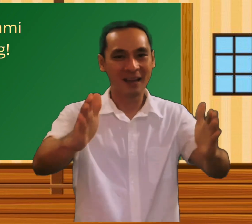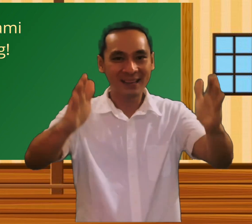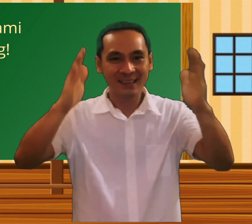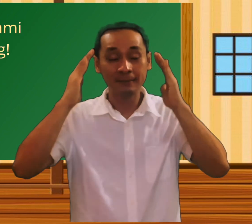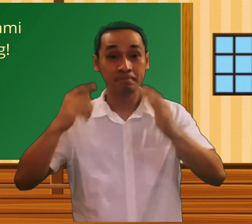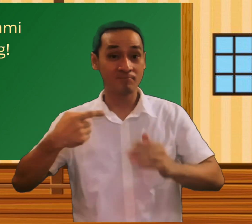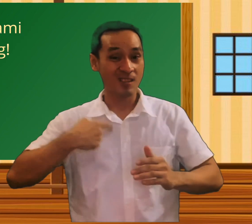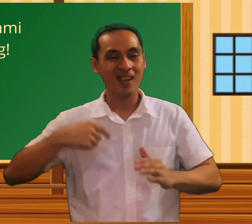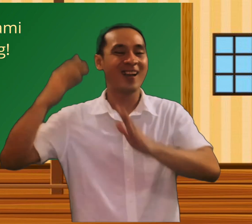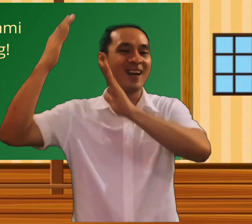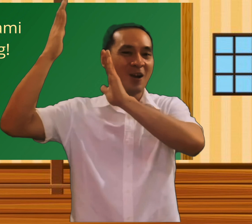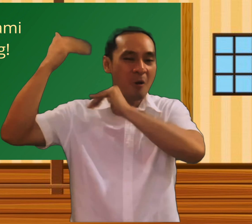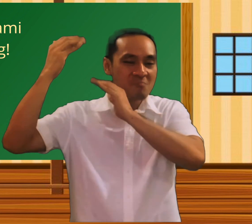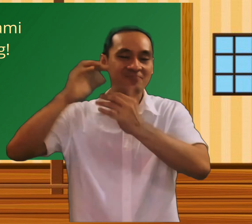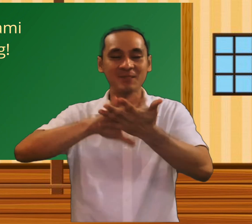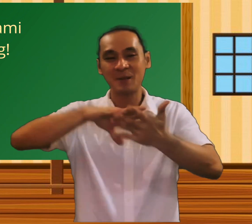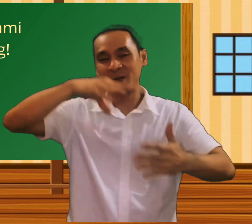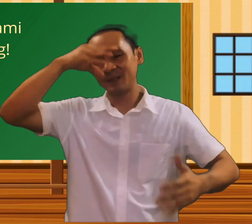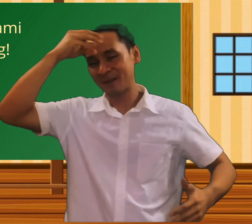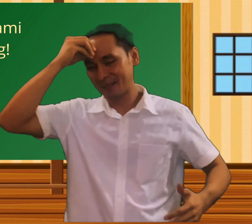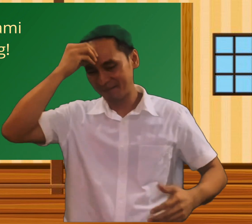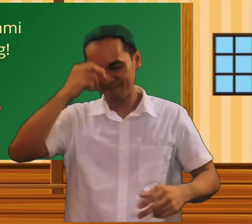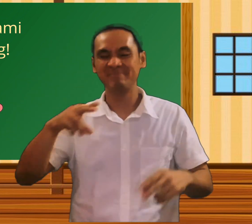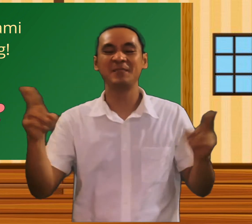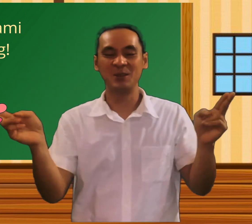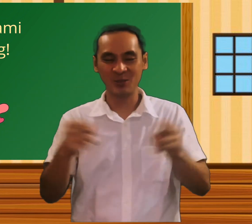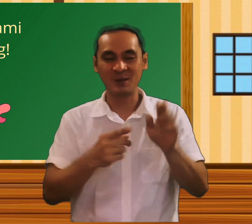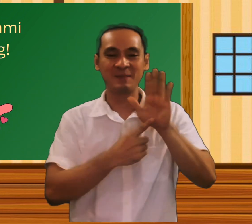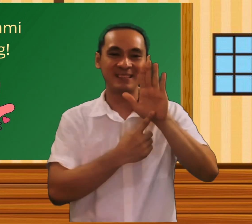and i hope that you learned something from this short presentation